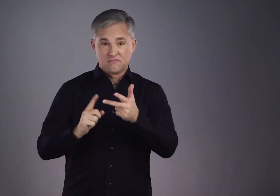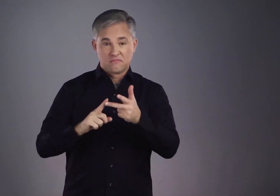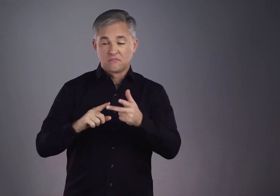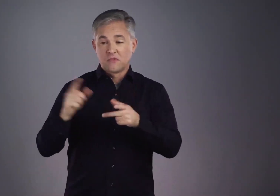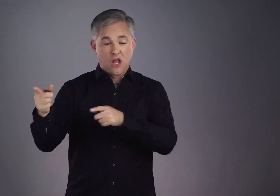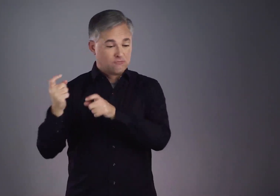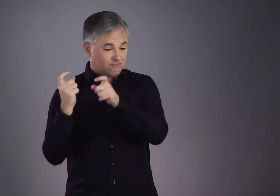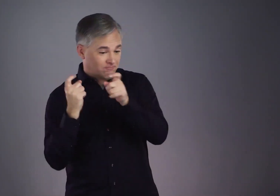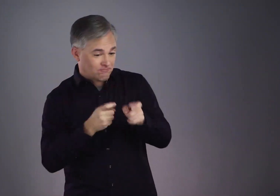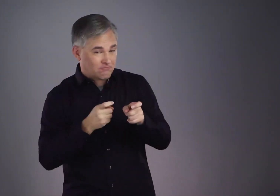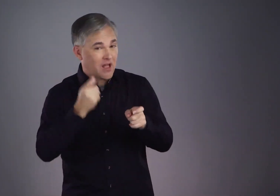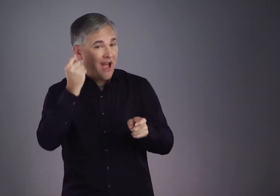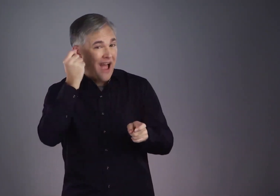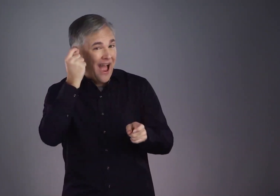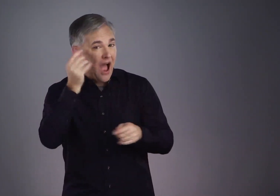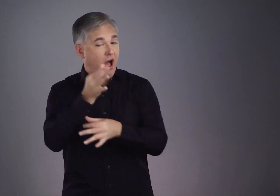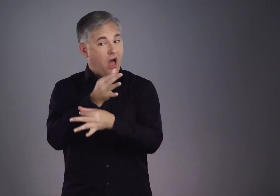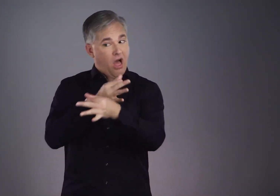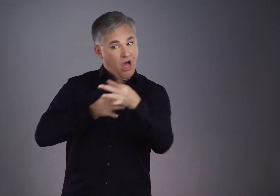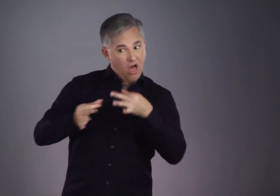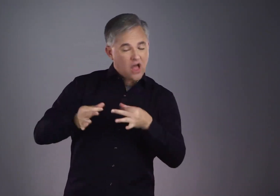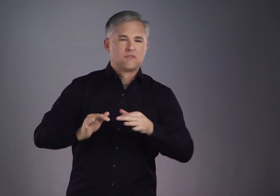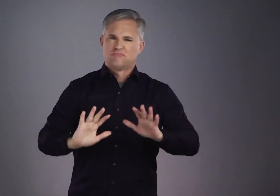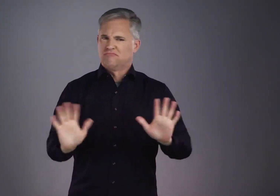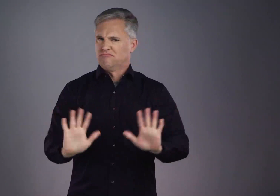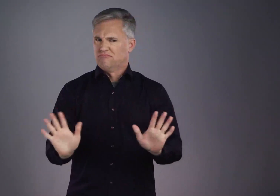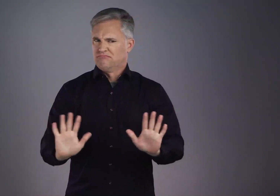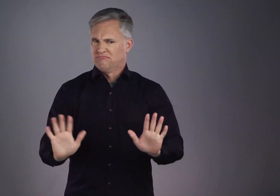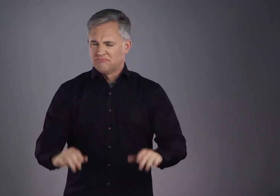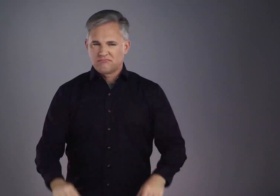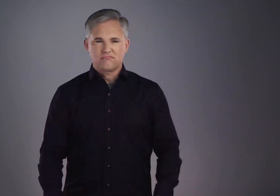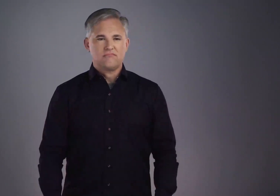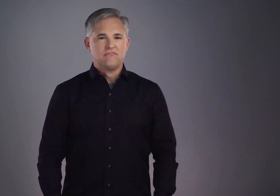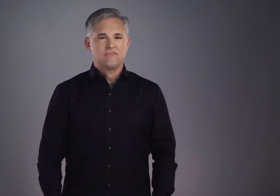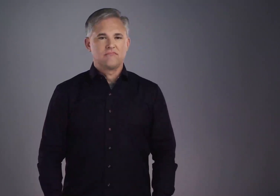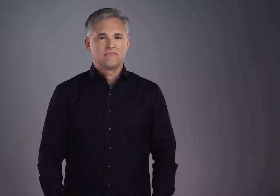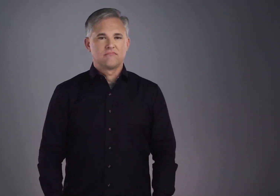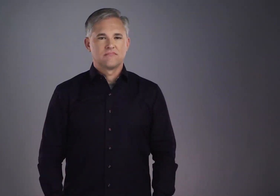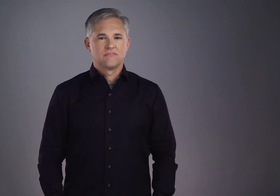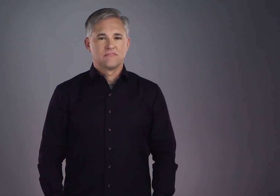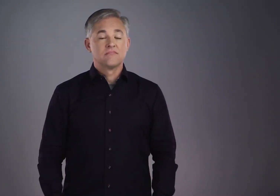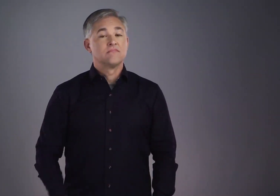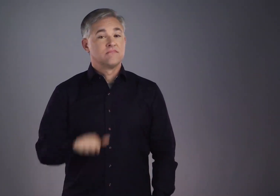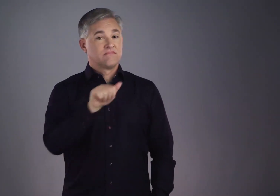Then too, we view with much concern those A.A. treasuries which continue,